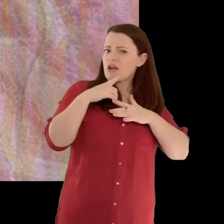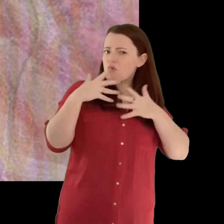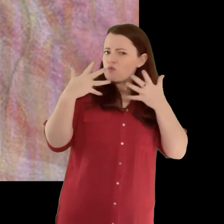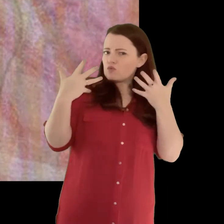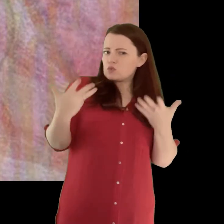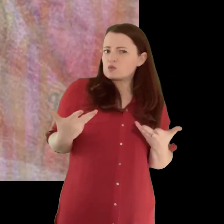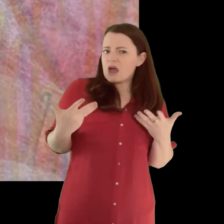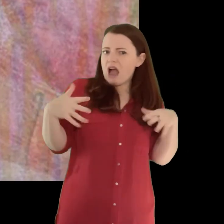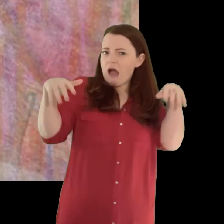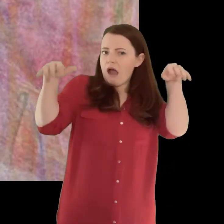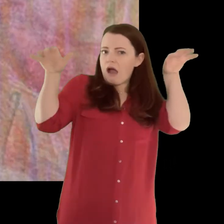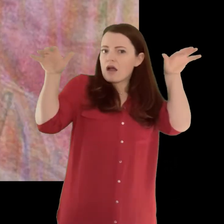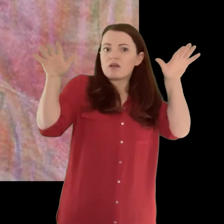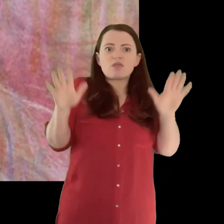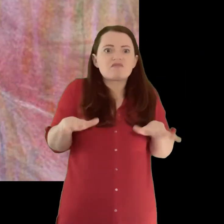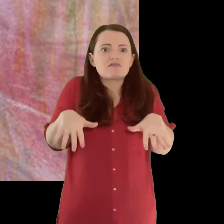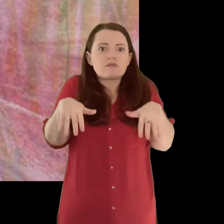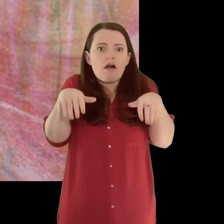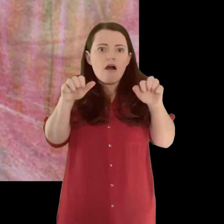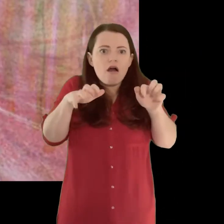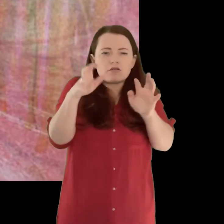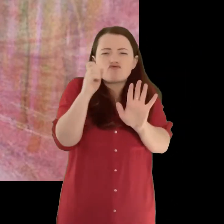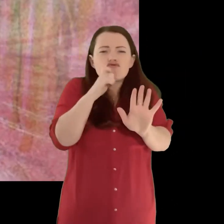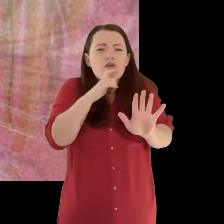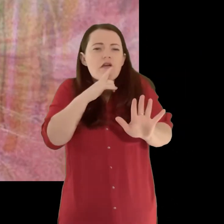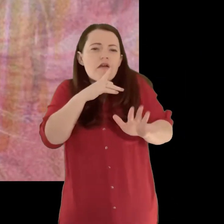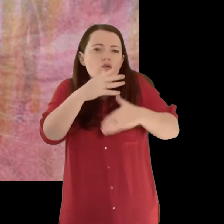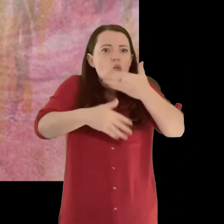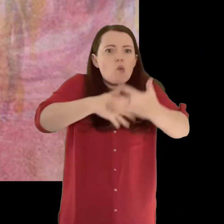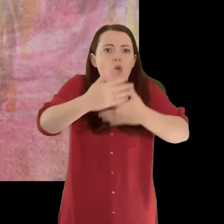that today was the start of a very strange story